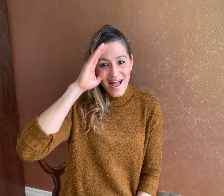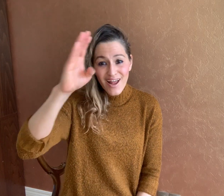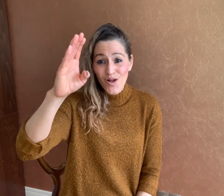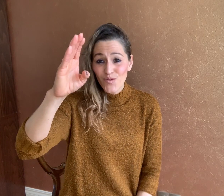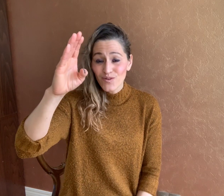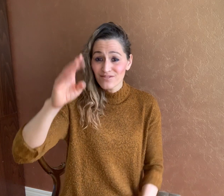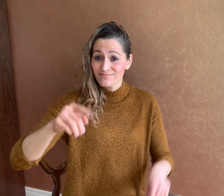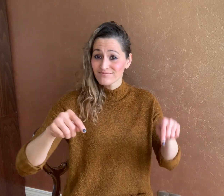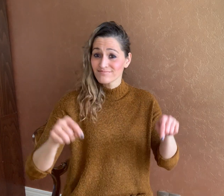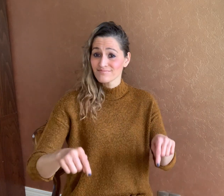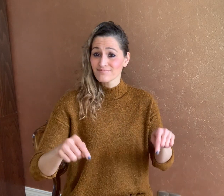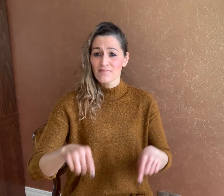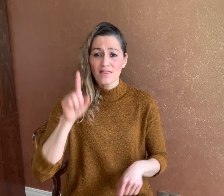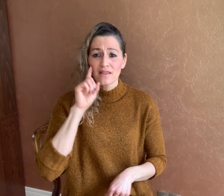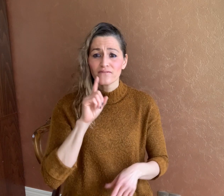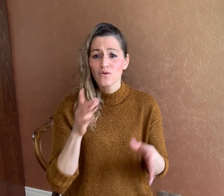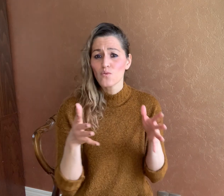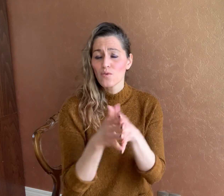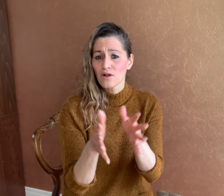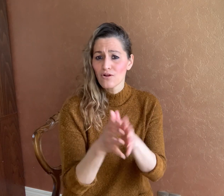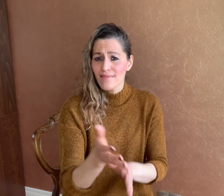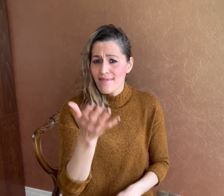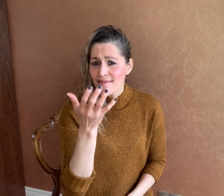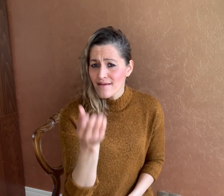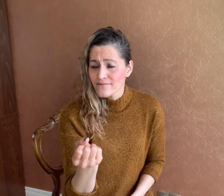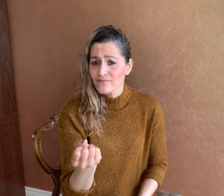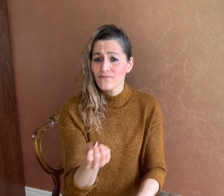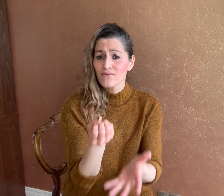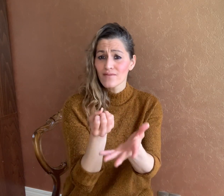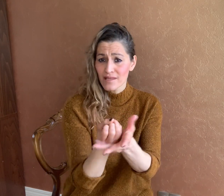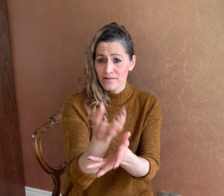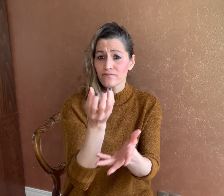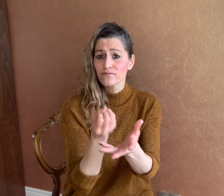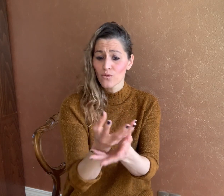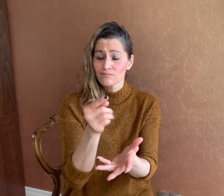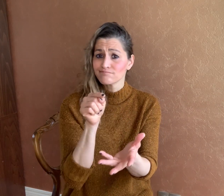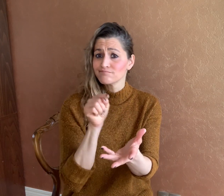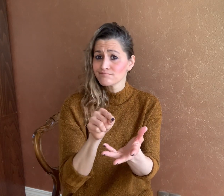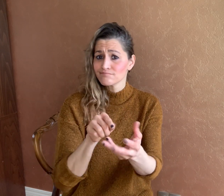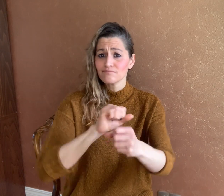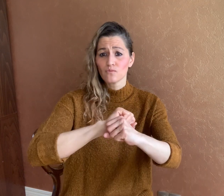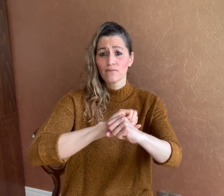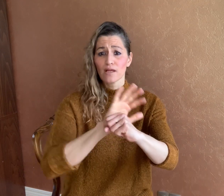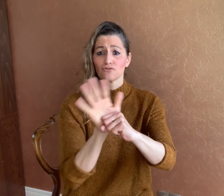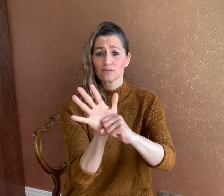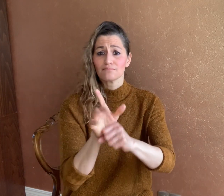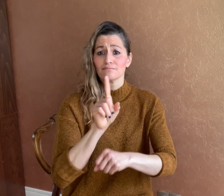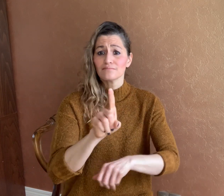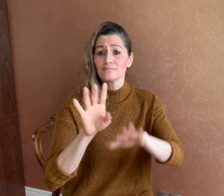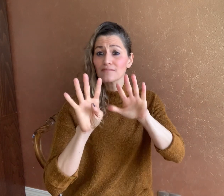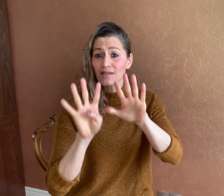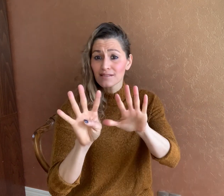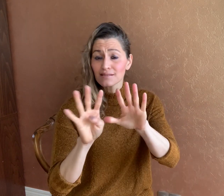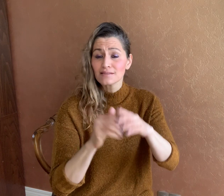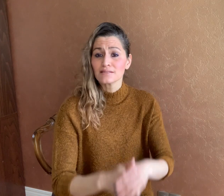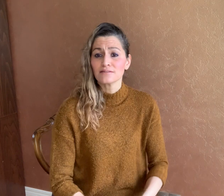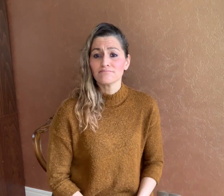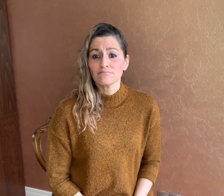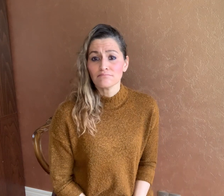Hello, DeafWire has some information regarding the COVID-19.